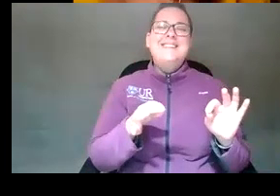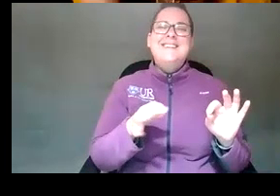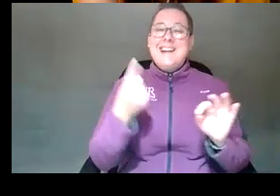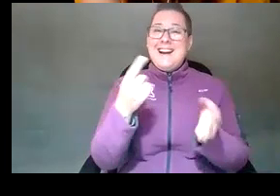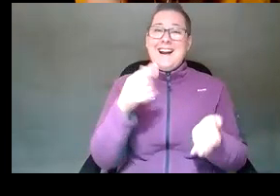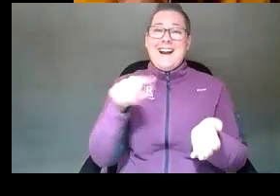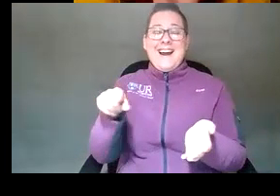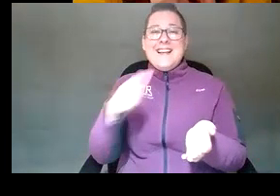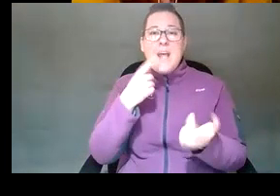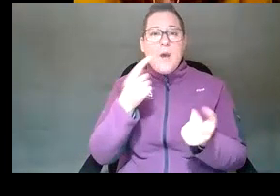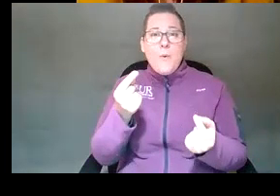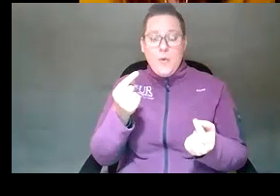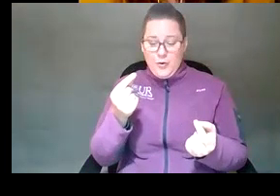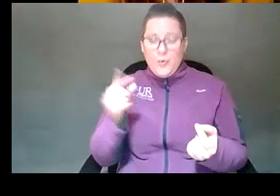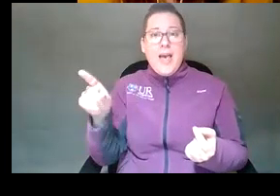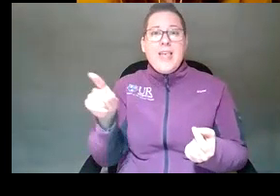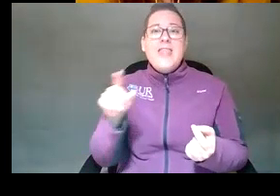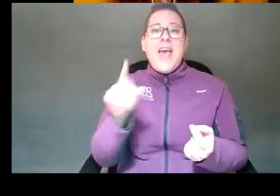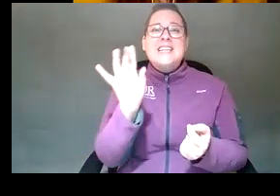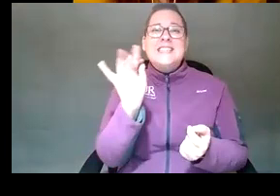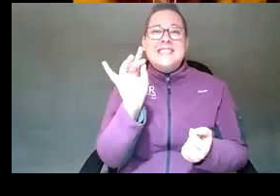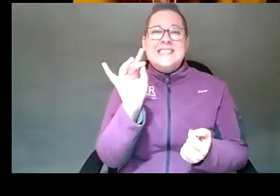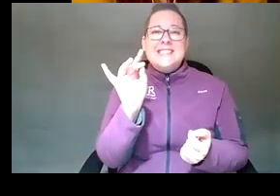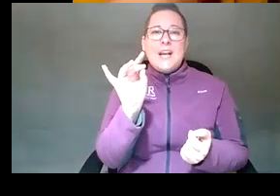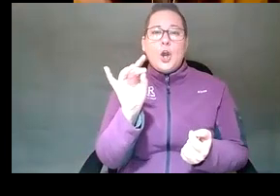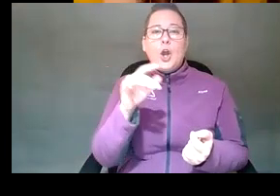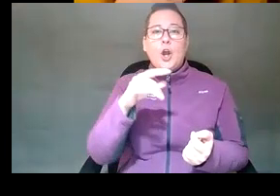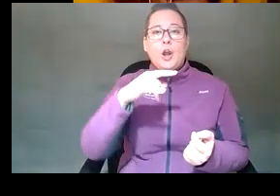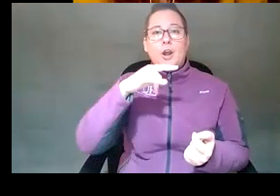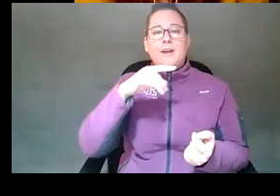a sticker on the computer screen over the image of the child to sort of just minimize